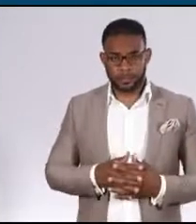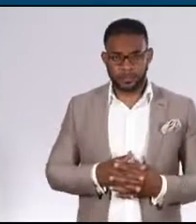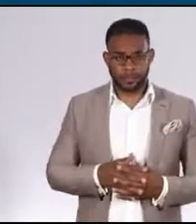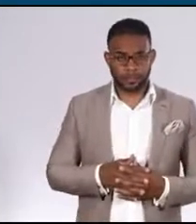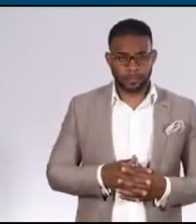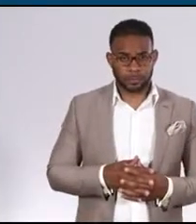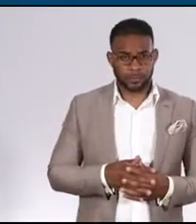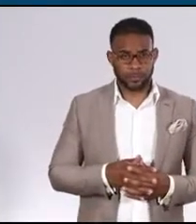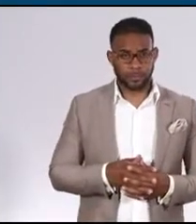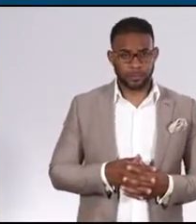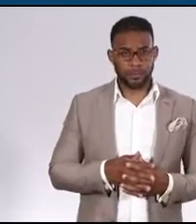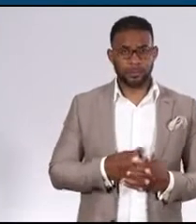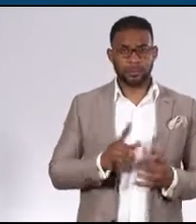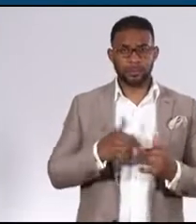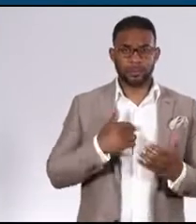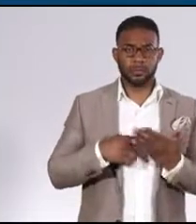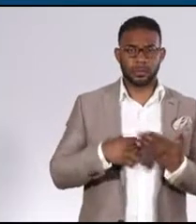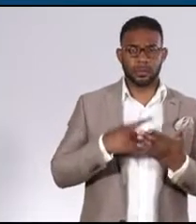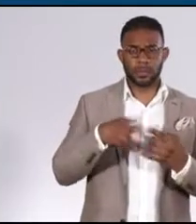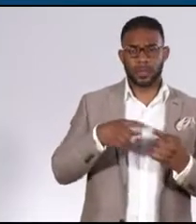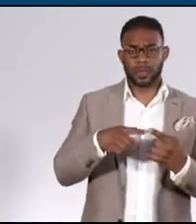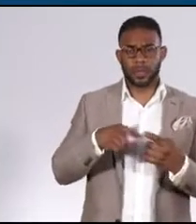So when we talk about hearing um,